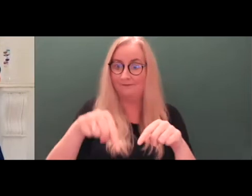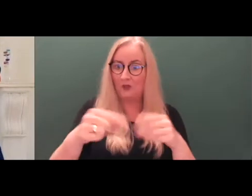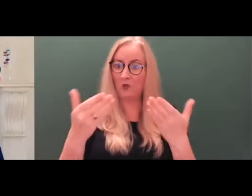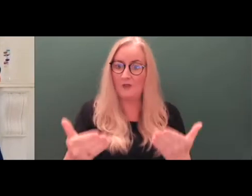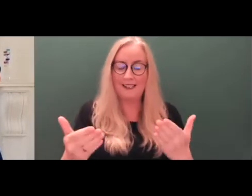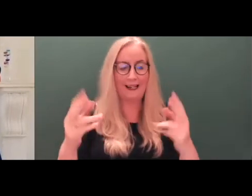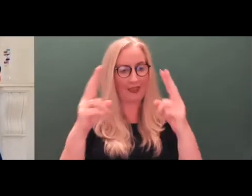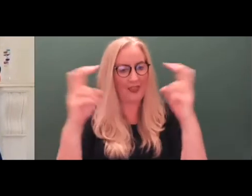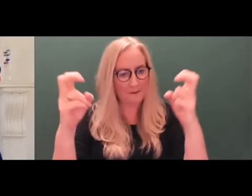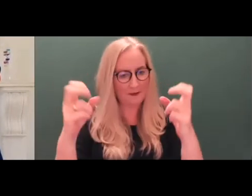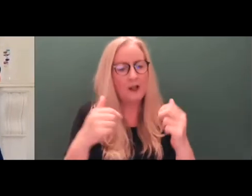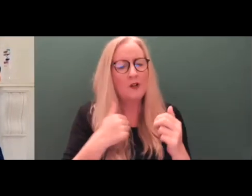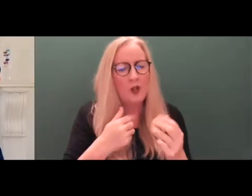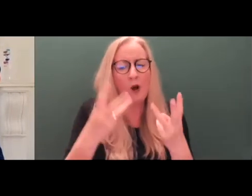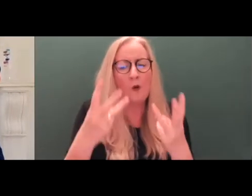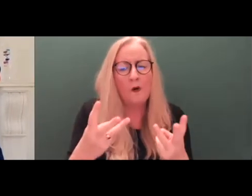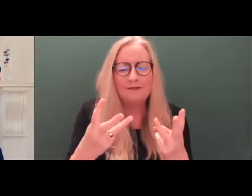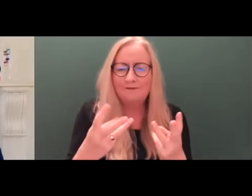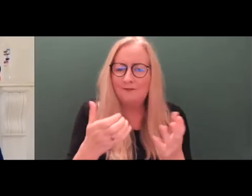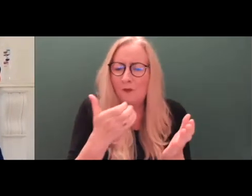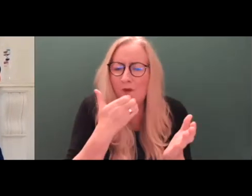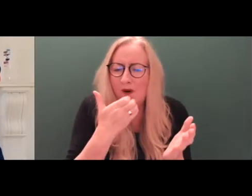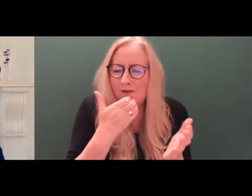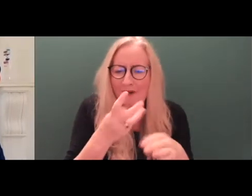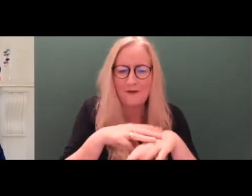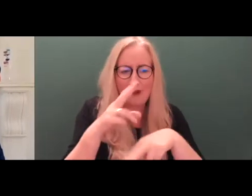I would like to extend a warm welcome to all of our speakers here today,